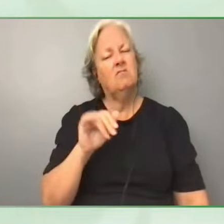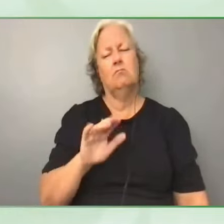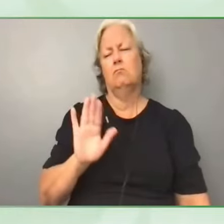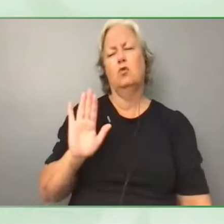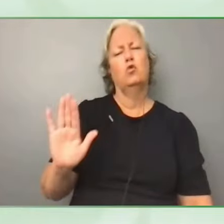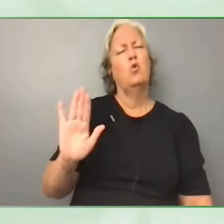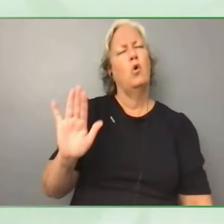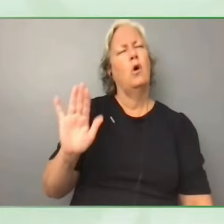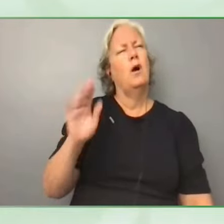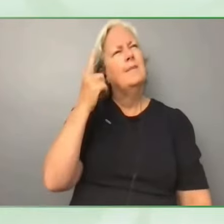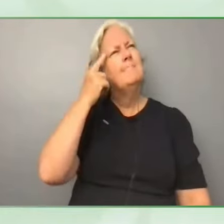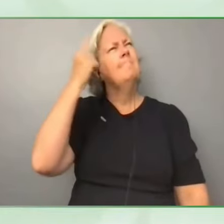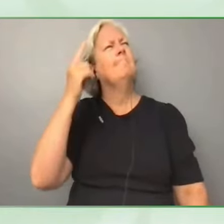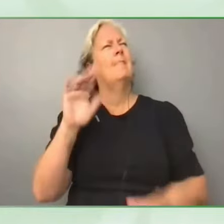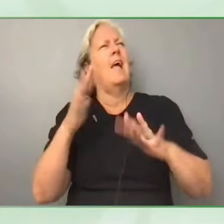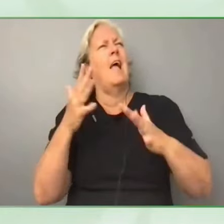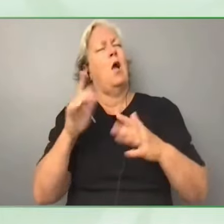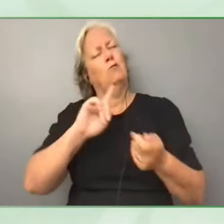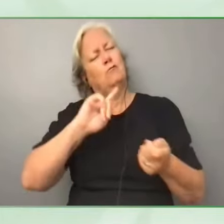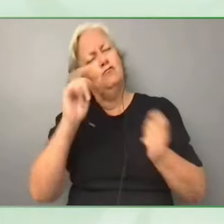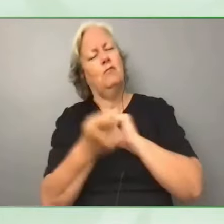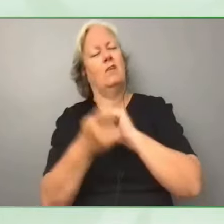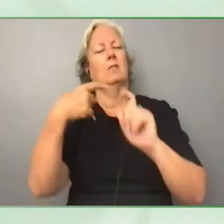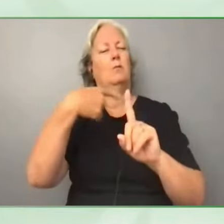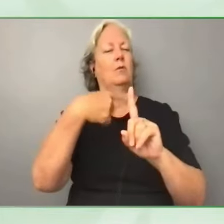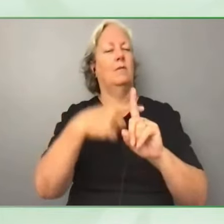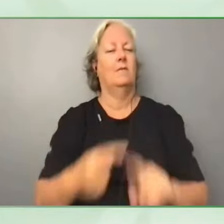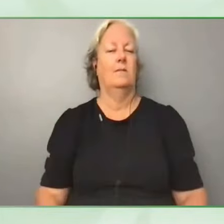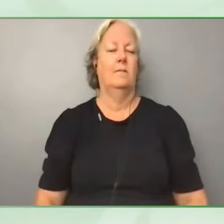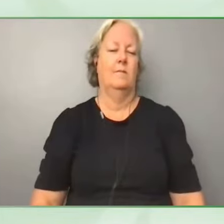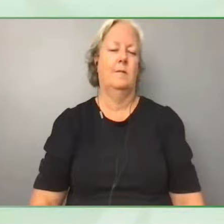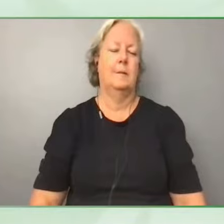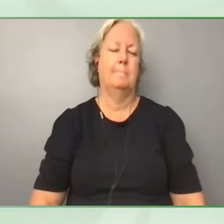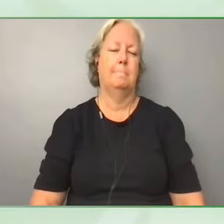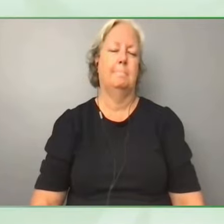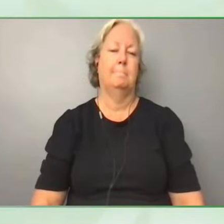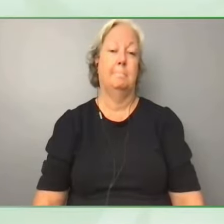intervention please.